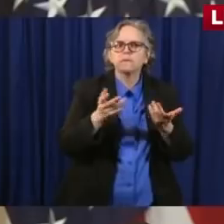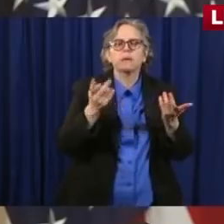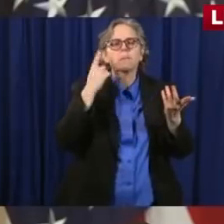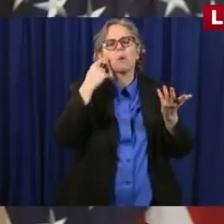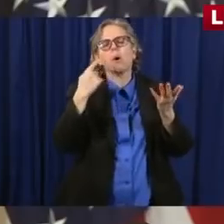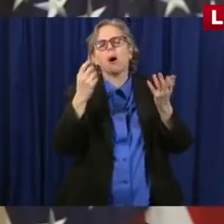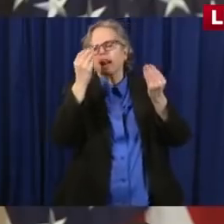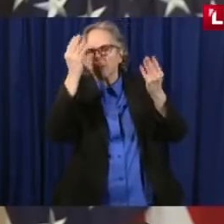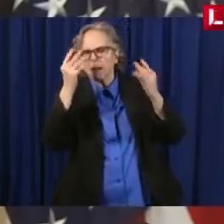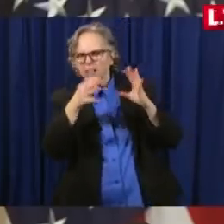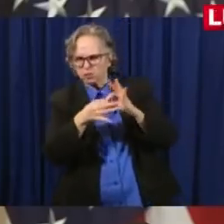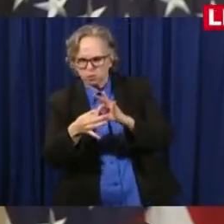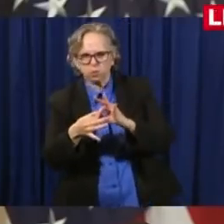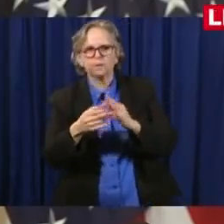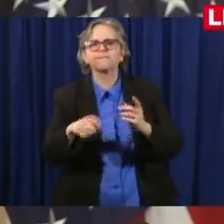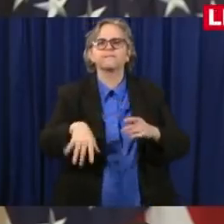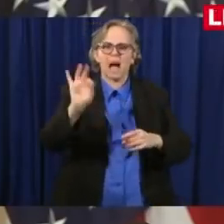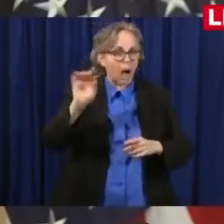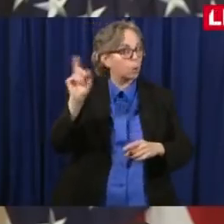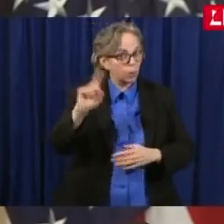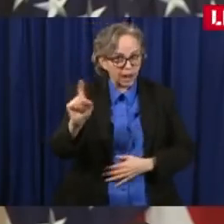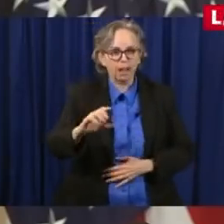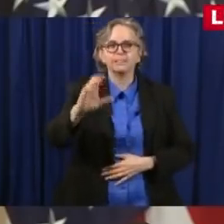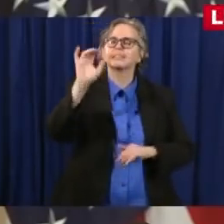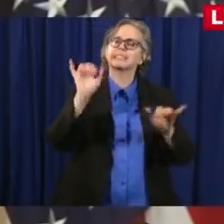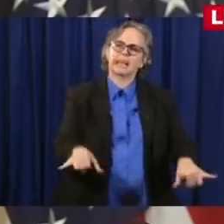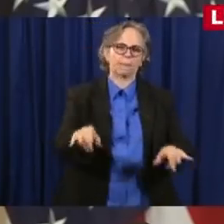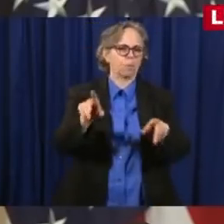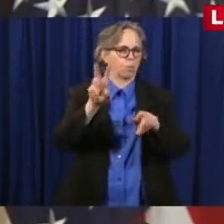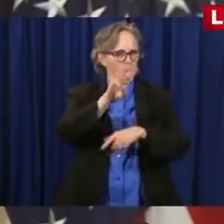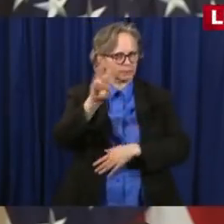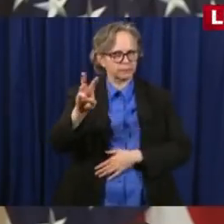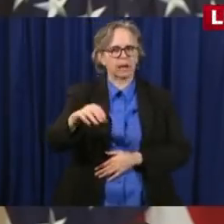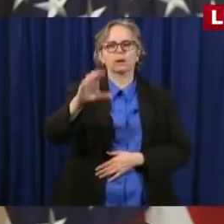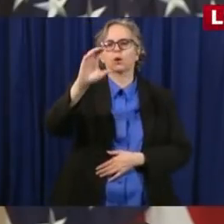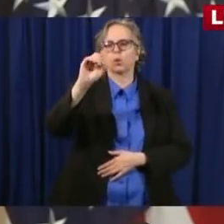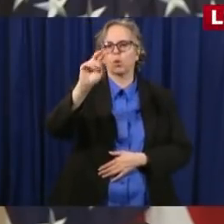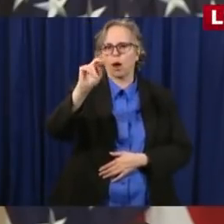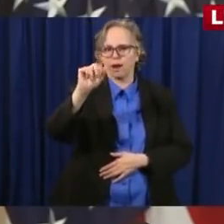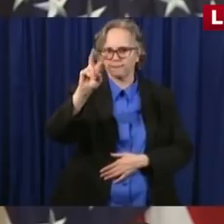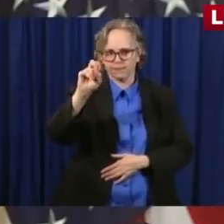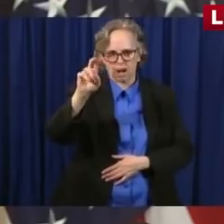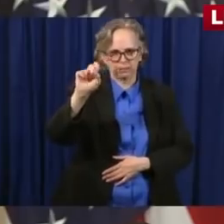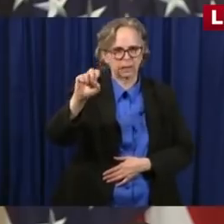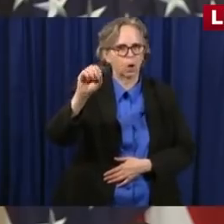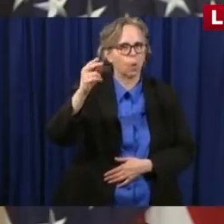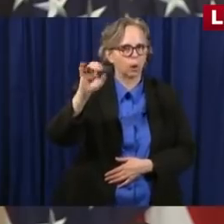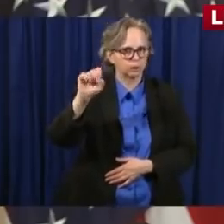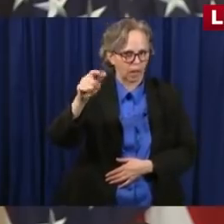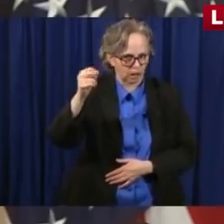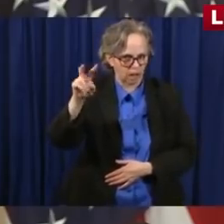FOR THOSE BUSINESSES, WE HAVE POSTED LAYOFF AVERSION INFORMATION.